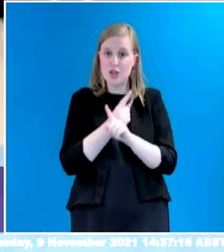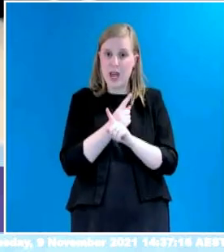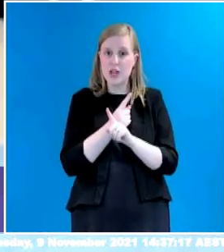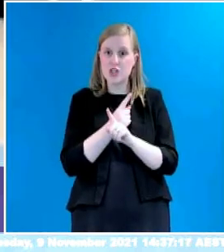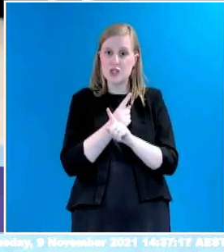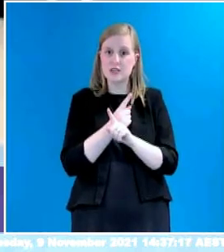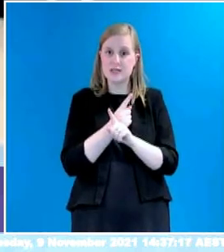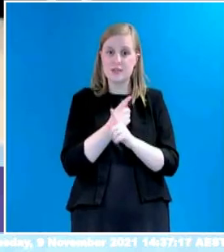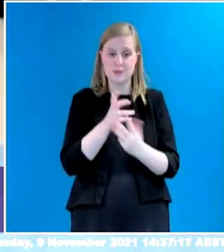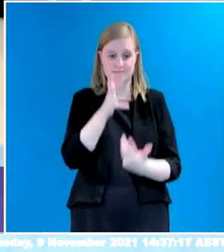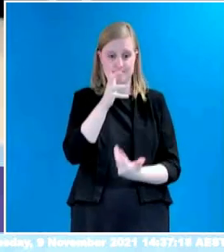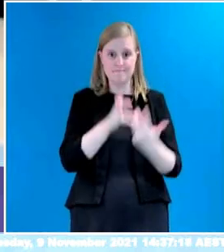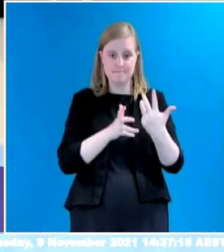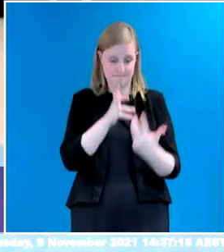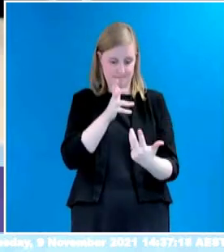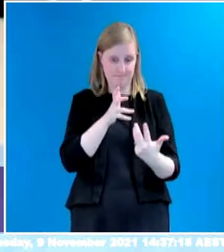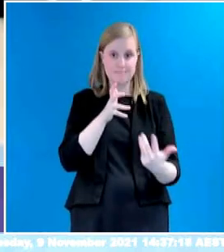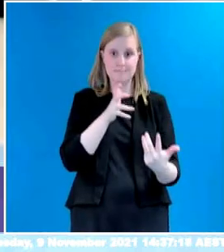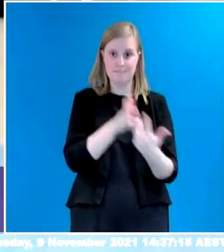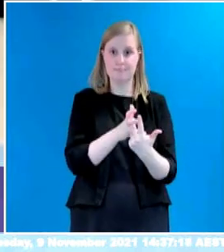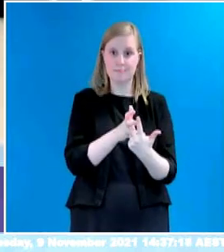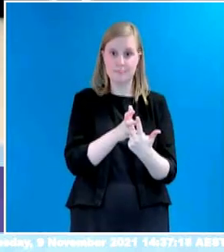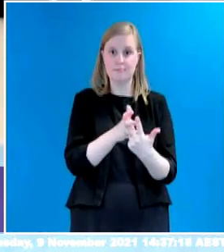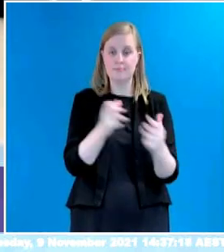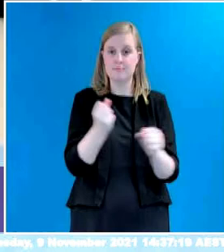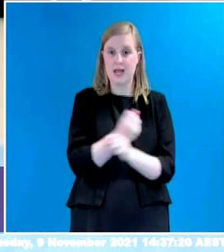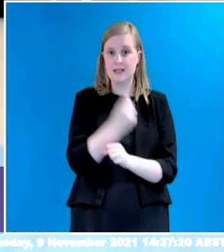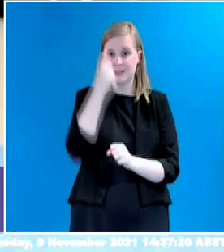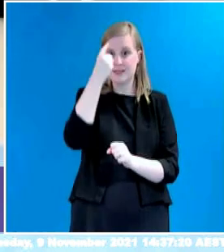we operate in, so it makes sense within that broader legal context.